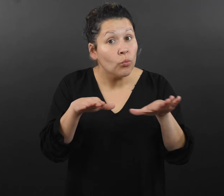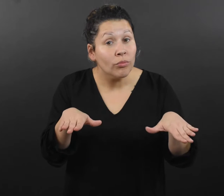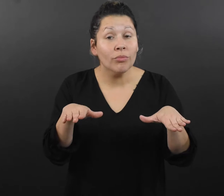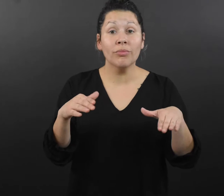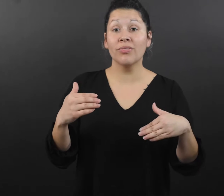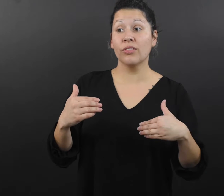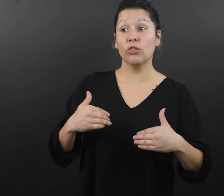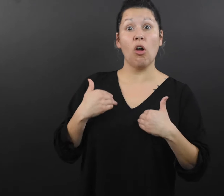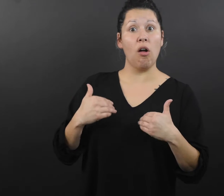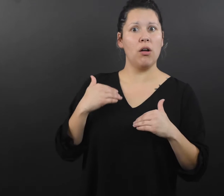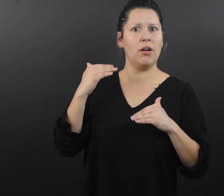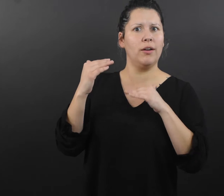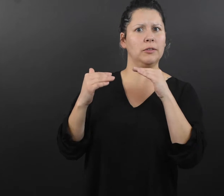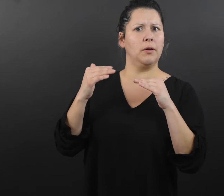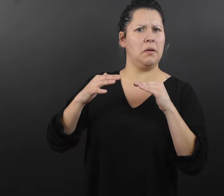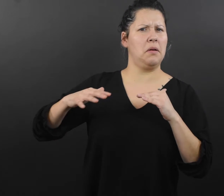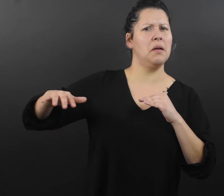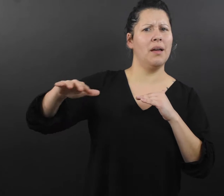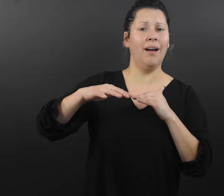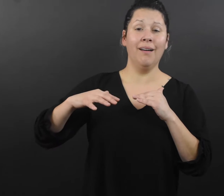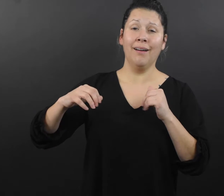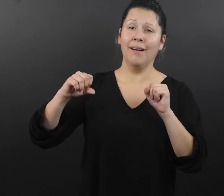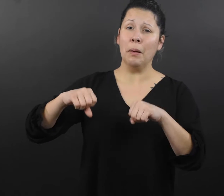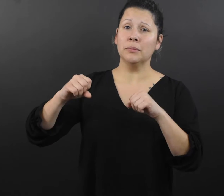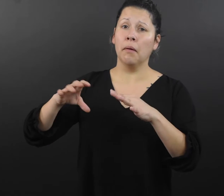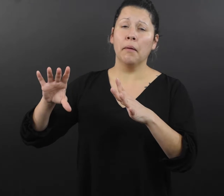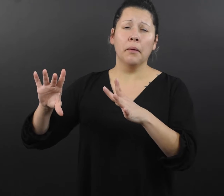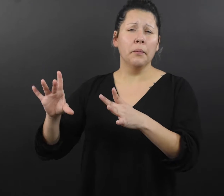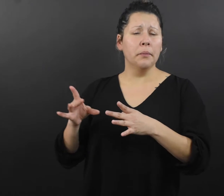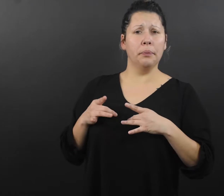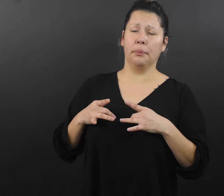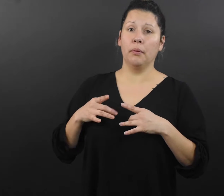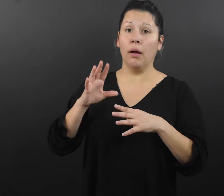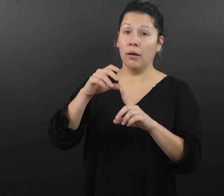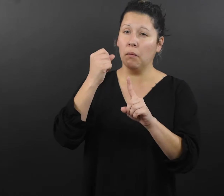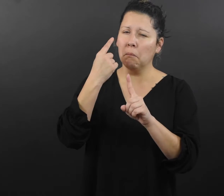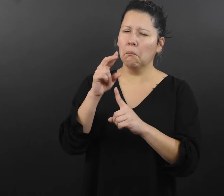Children and young adults may also be more susceptible to a very rare but